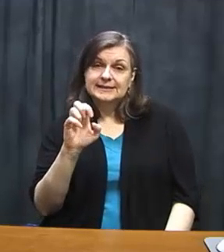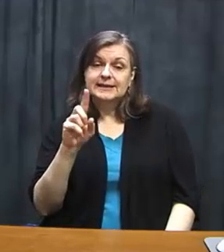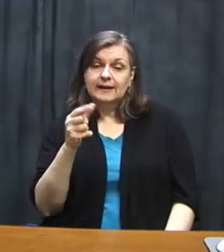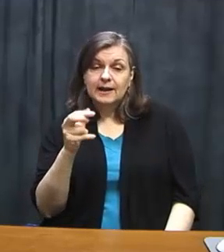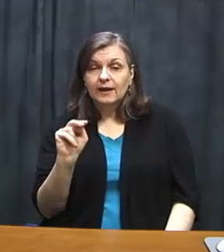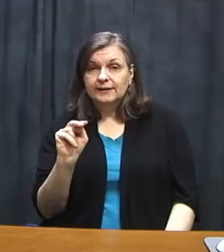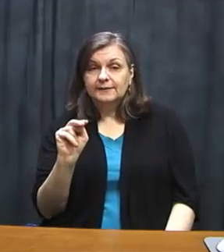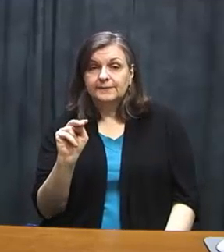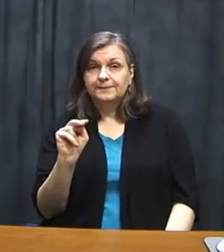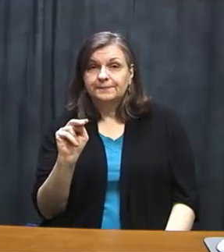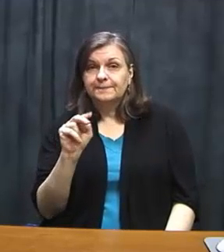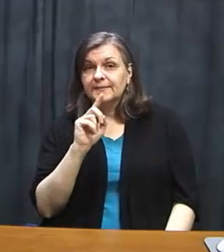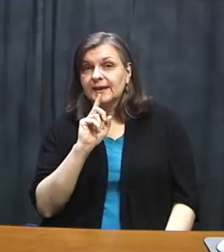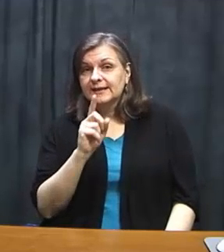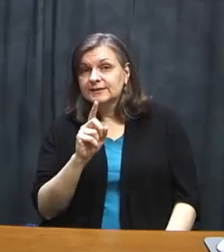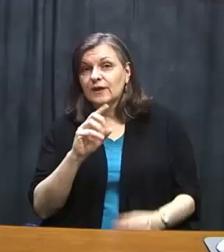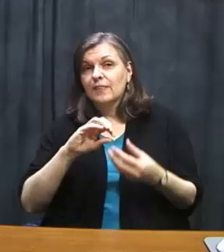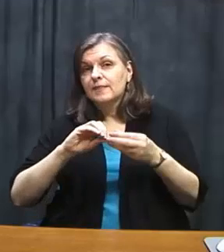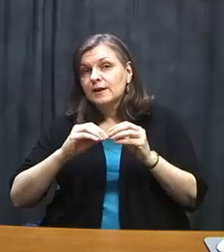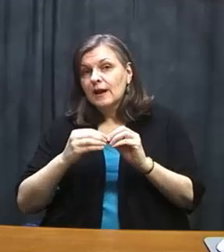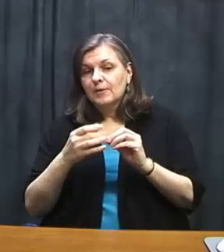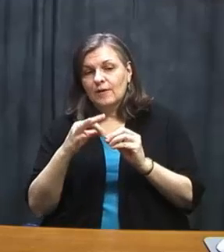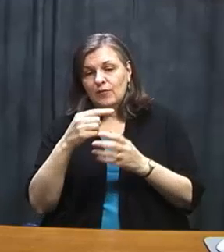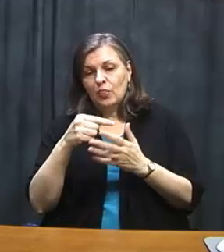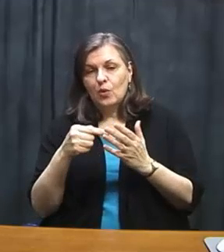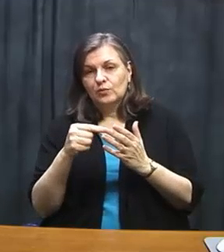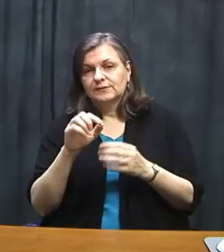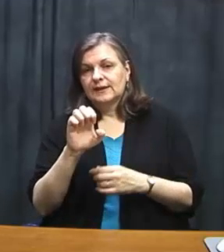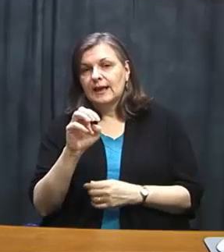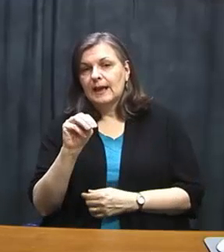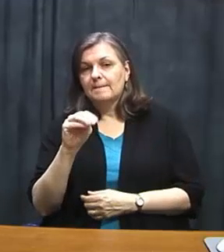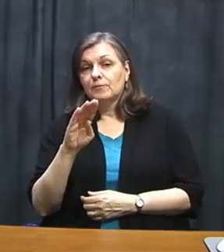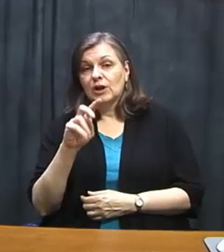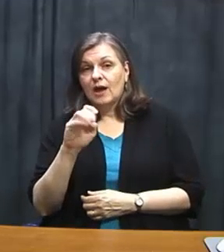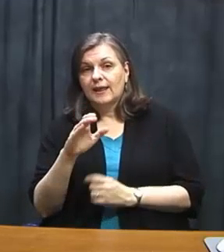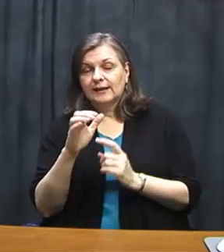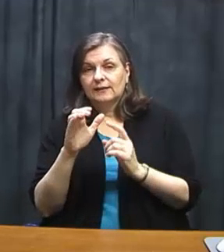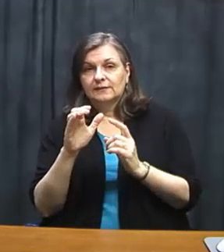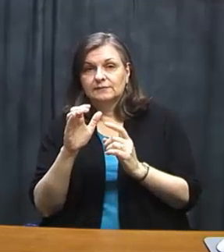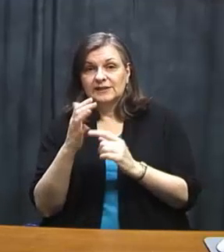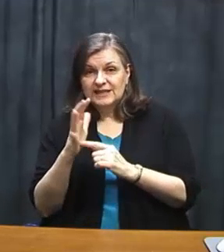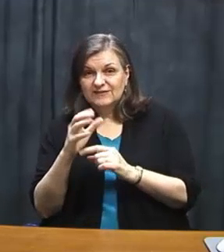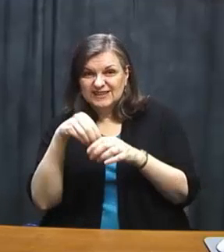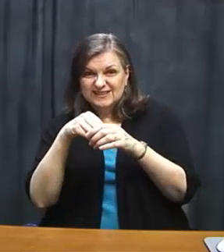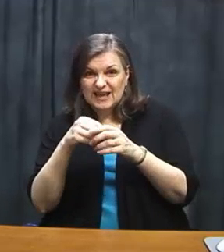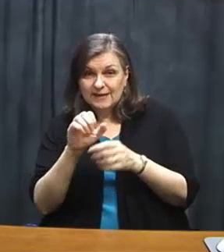is the number of those embryonic leaves that we talked about so